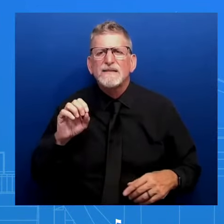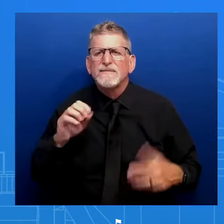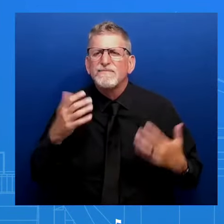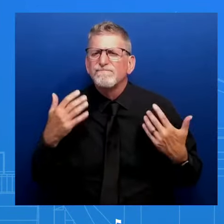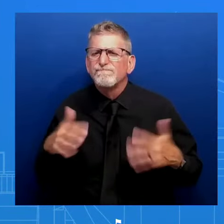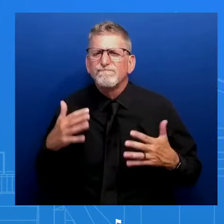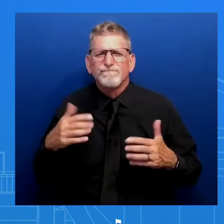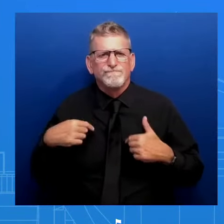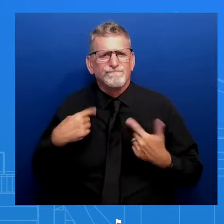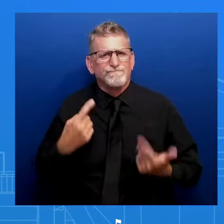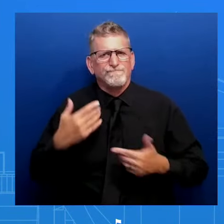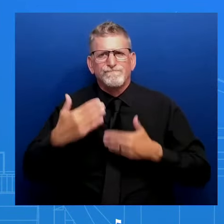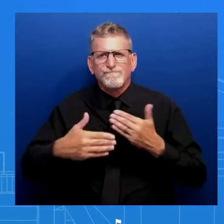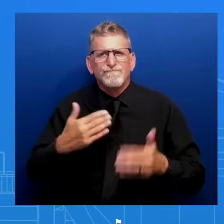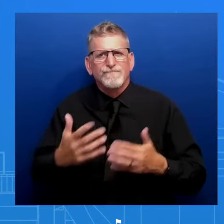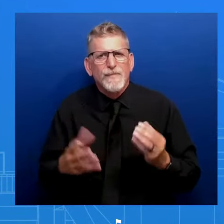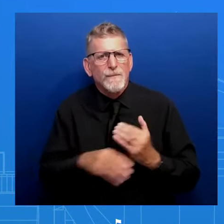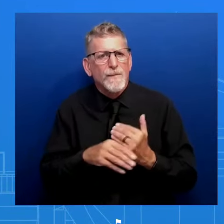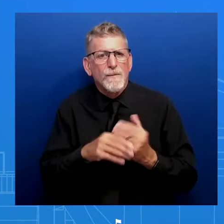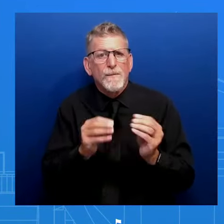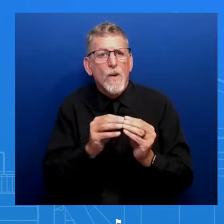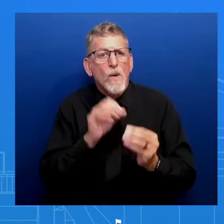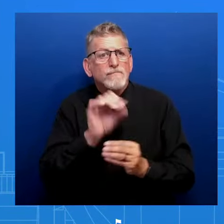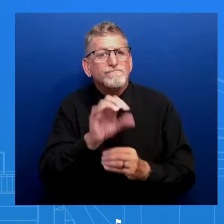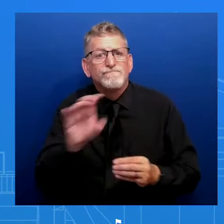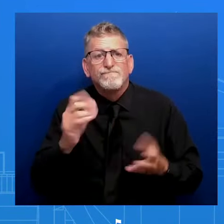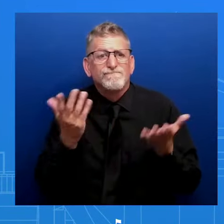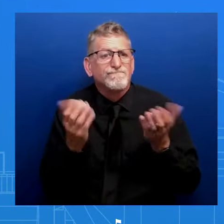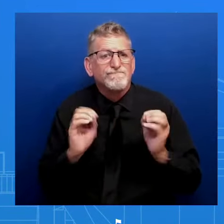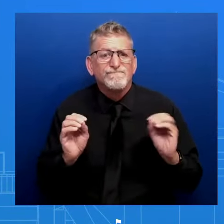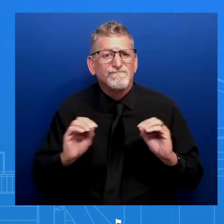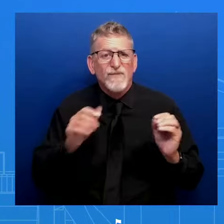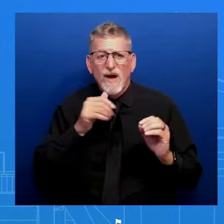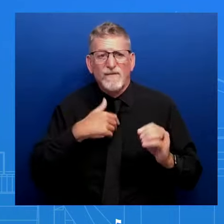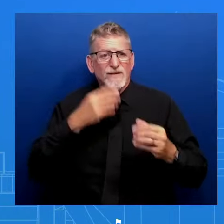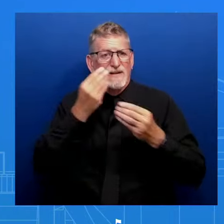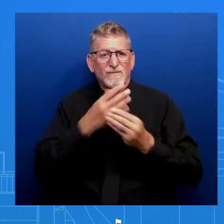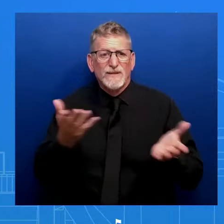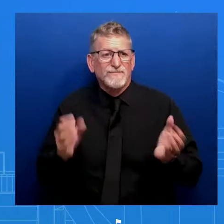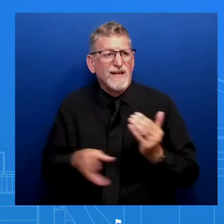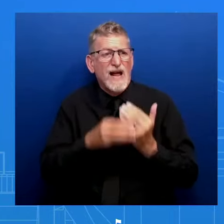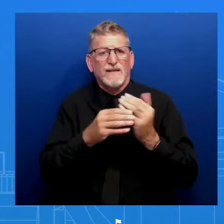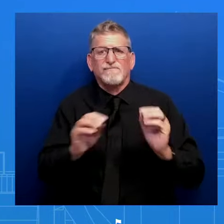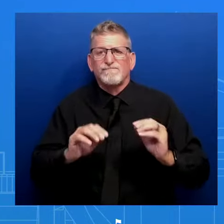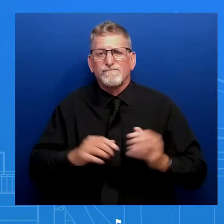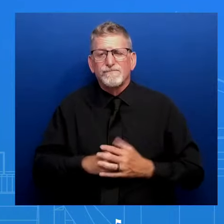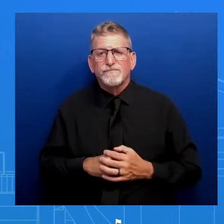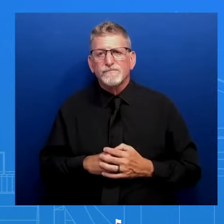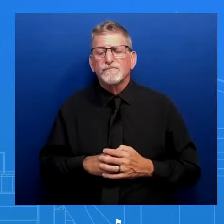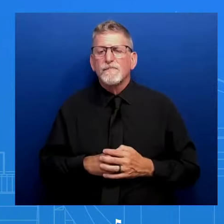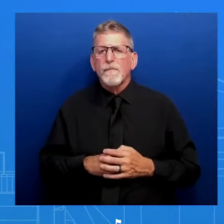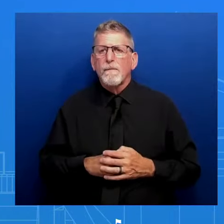As I mentioned yesterday at the top, you know, being here on this complex, this White House complex, is incredibly unique